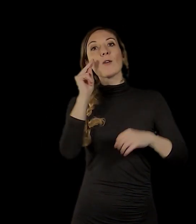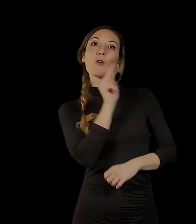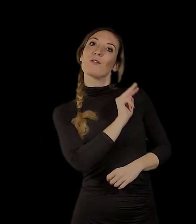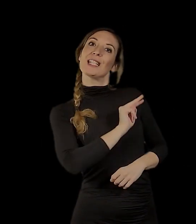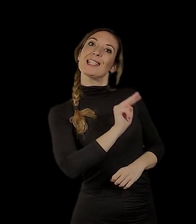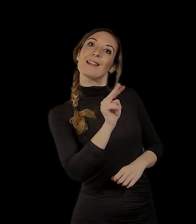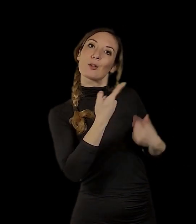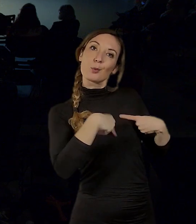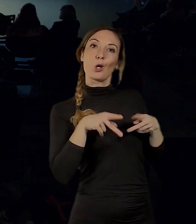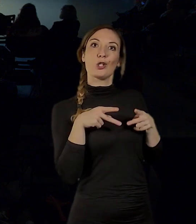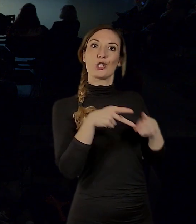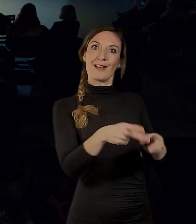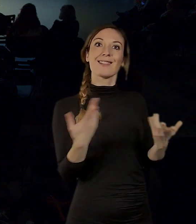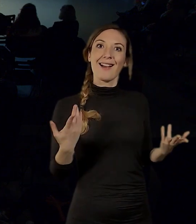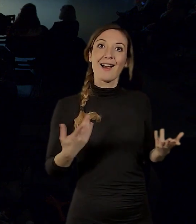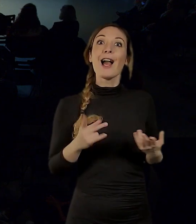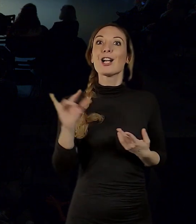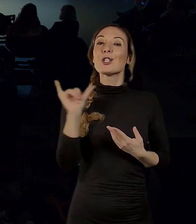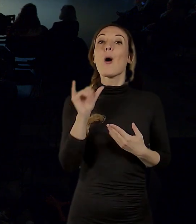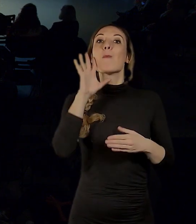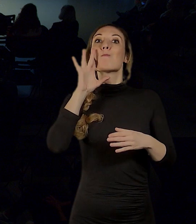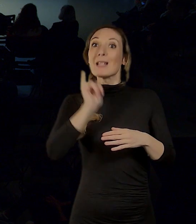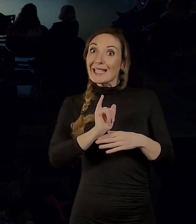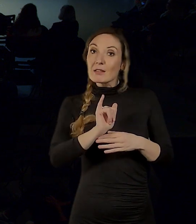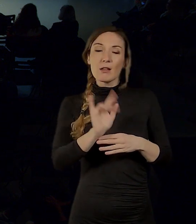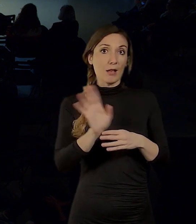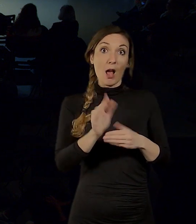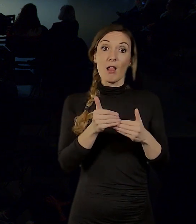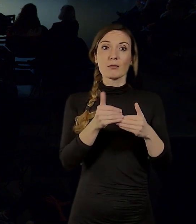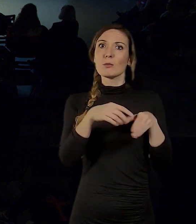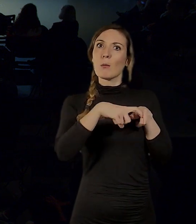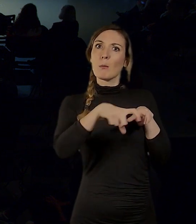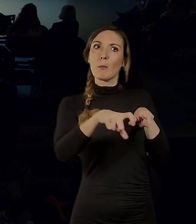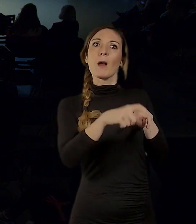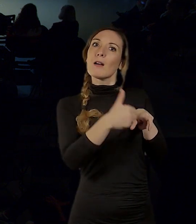As for the community, as I said,